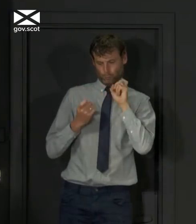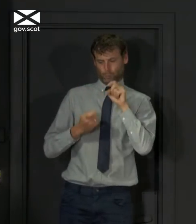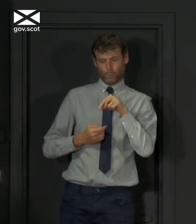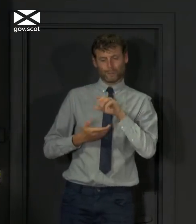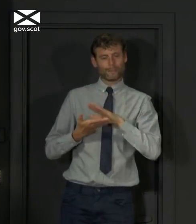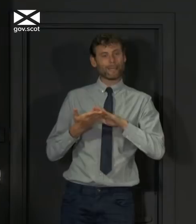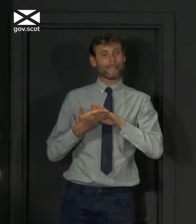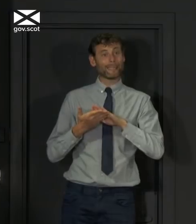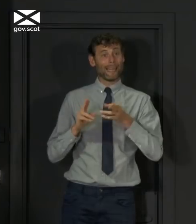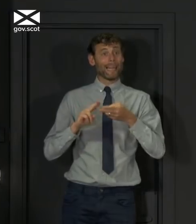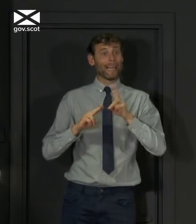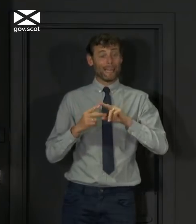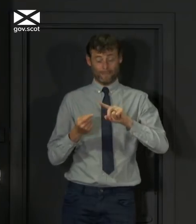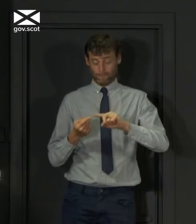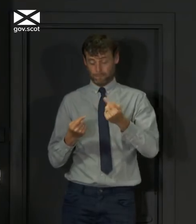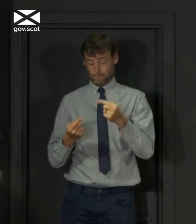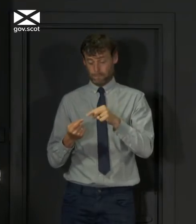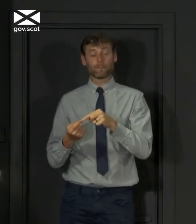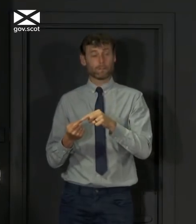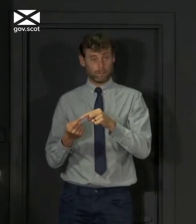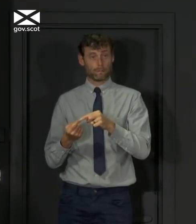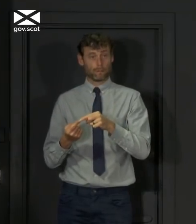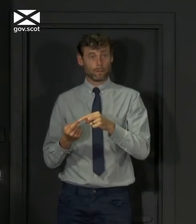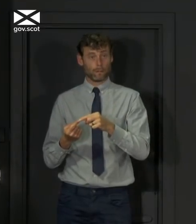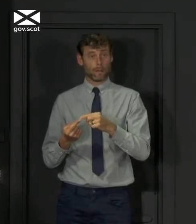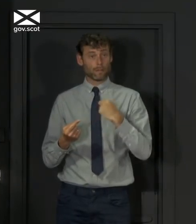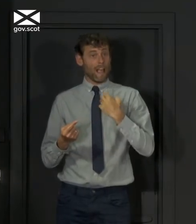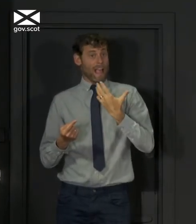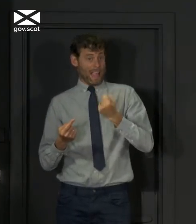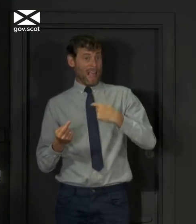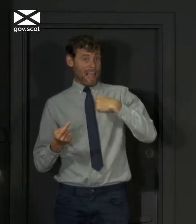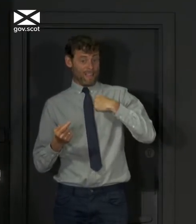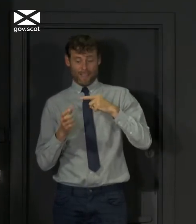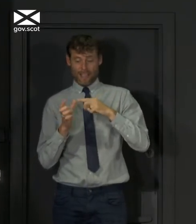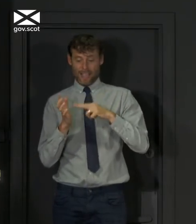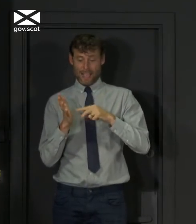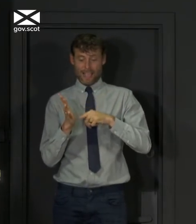yet know if you show antibodies here, whether that gives you any protection, whether you're